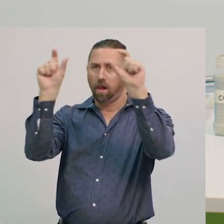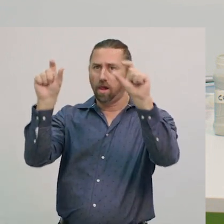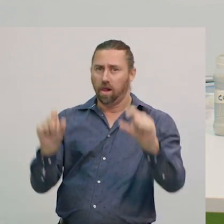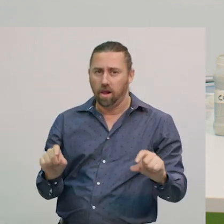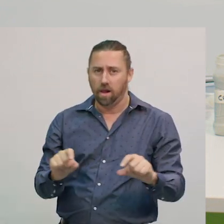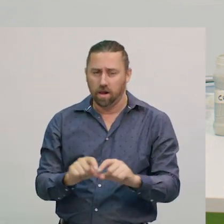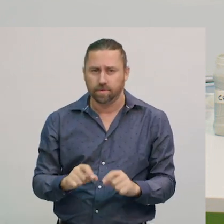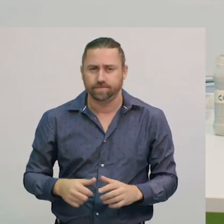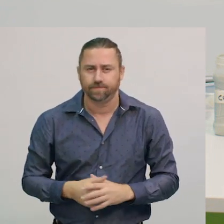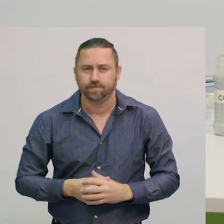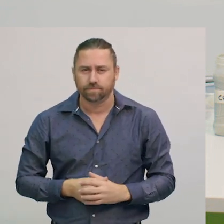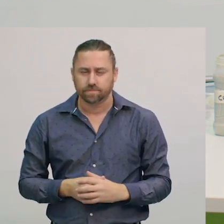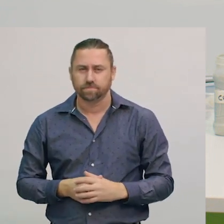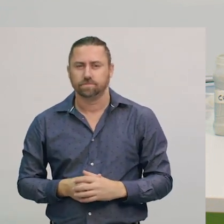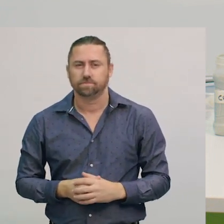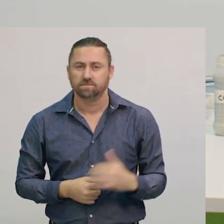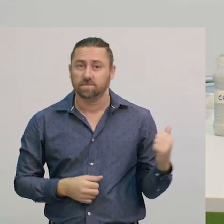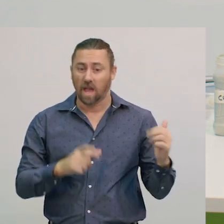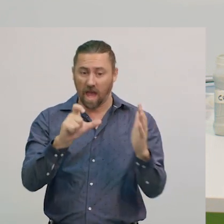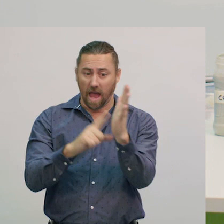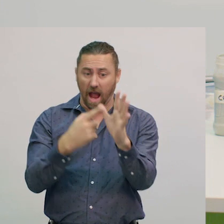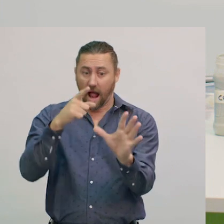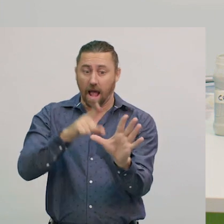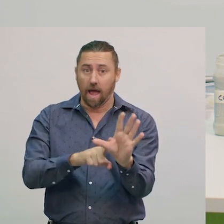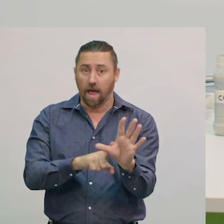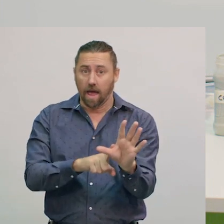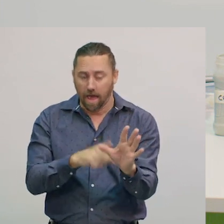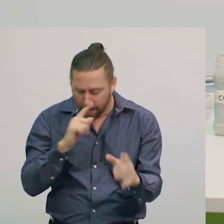Clay is easy to dig up out of the ground, and make into bricks.